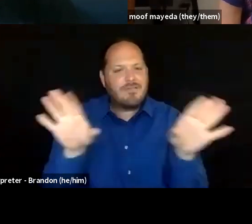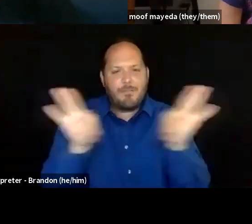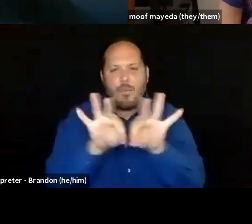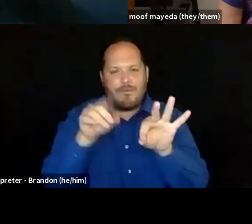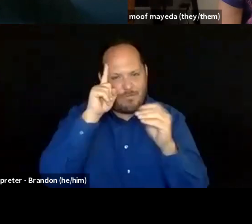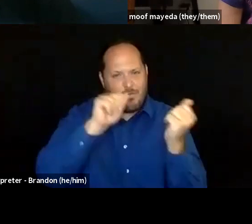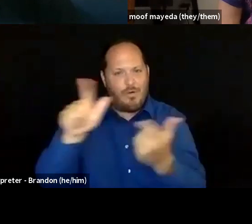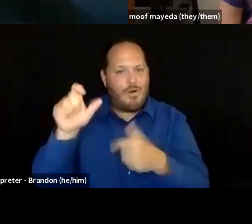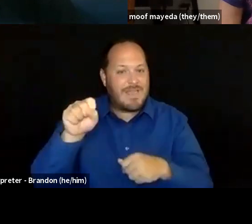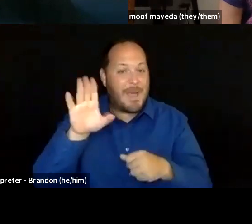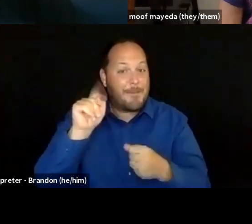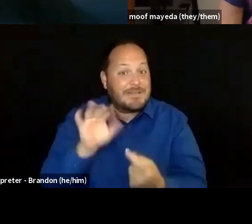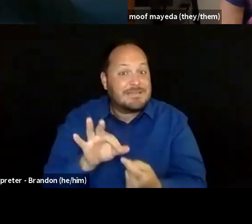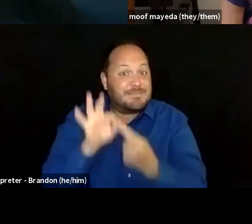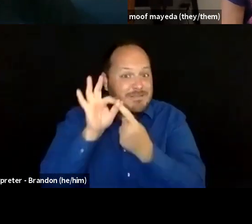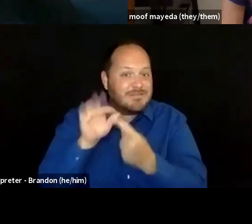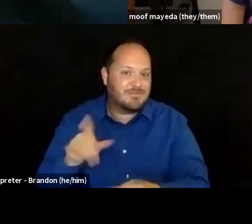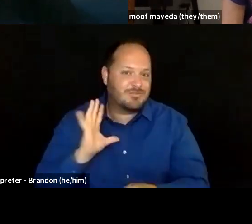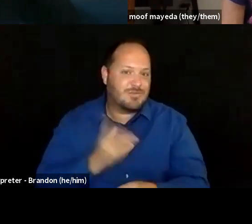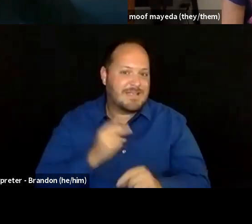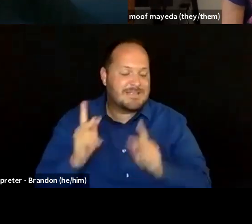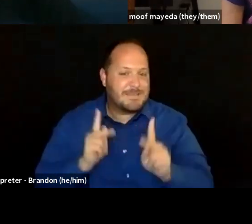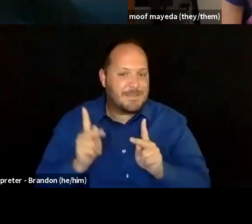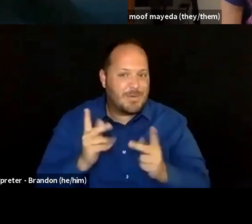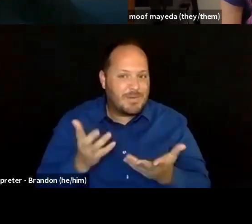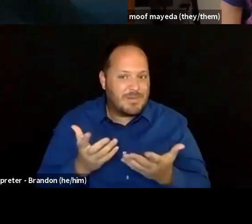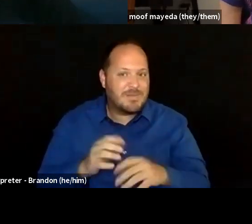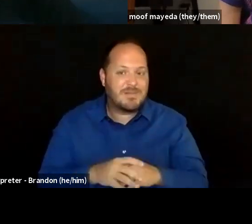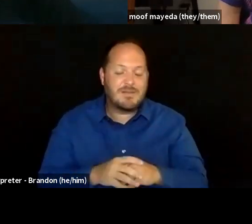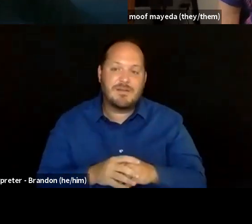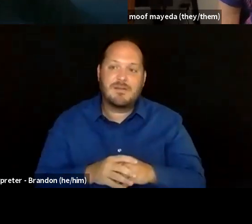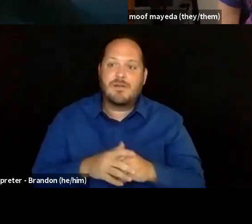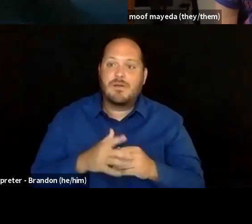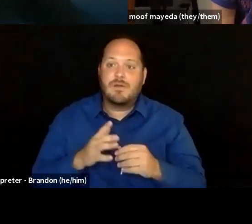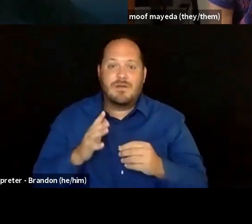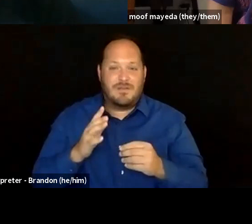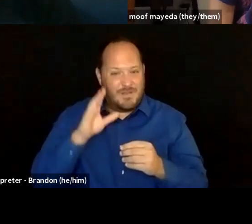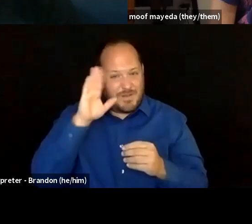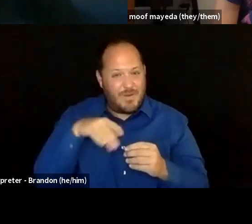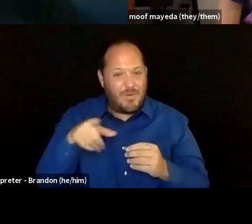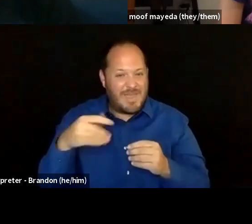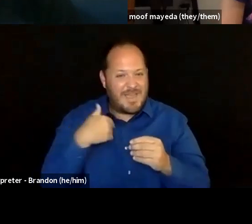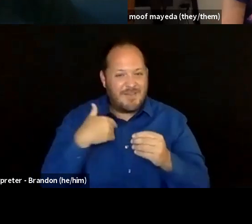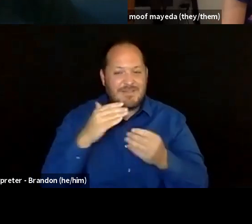Tyler, are you jumping in here? I was just trying to think a little bit.